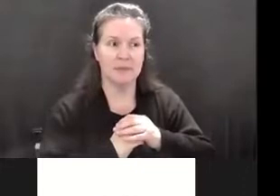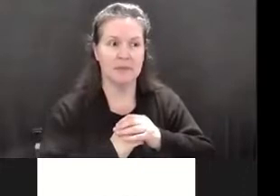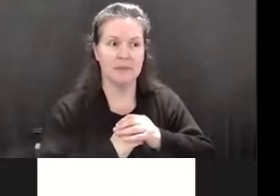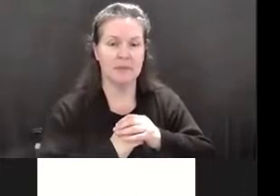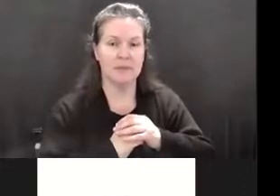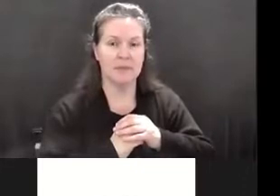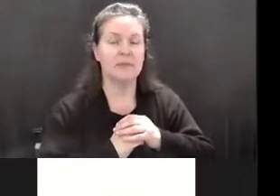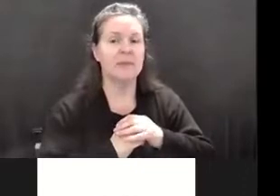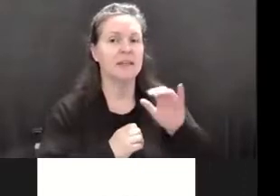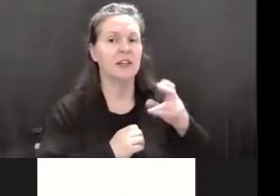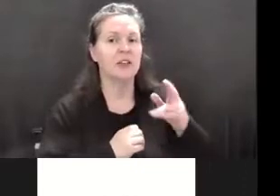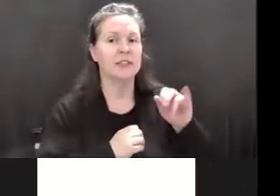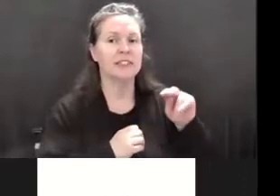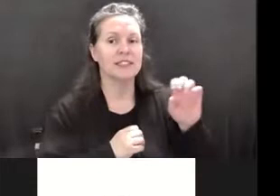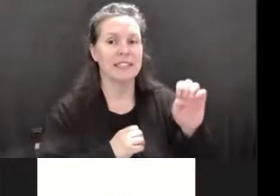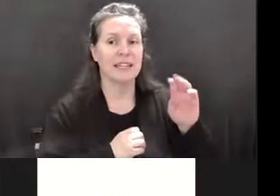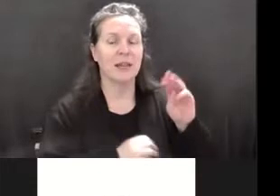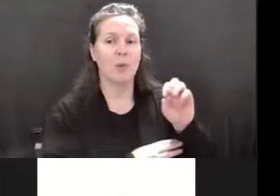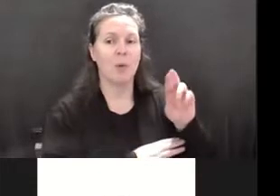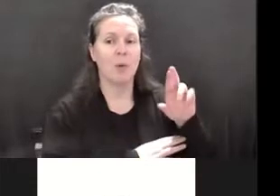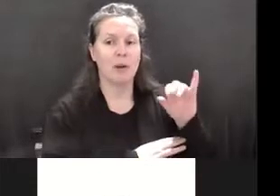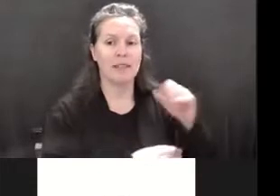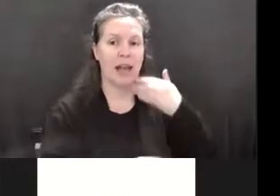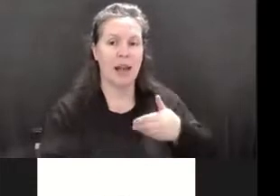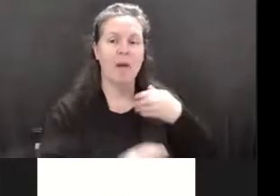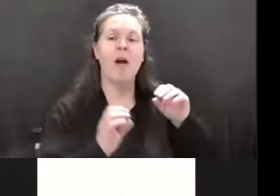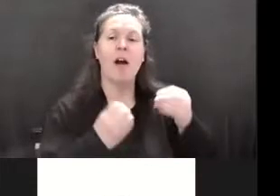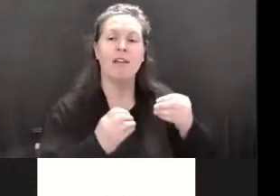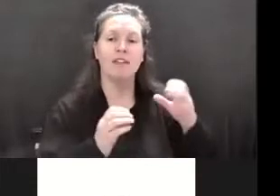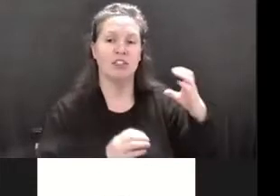[Christine] This is Christine Morris. I'm an office chief at DSHS,